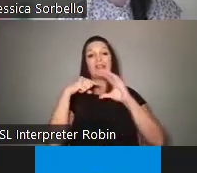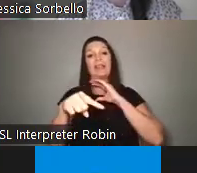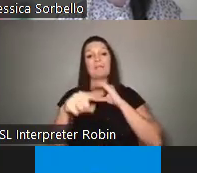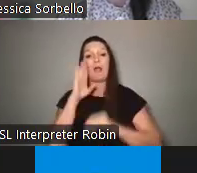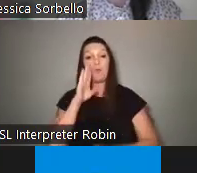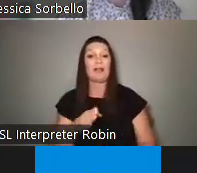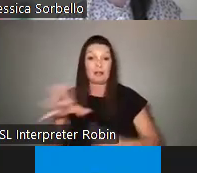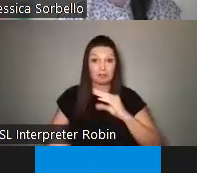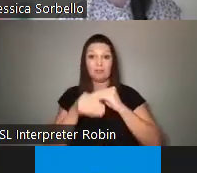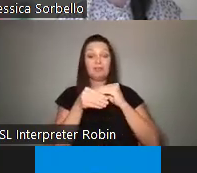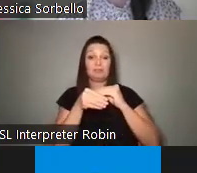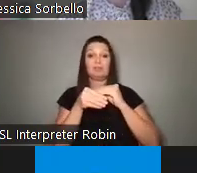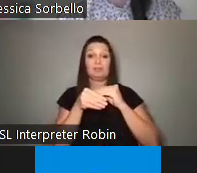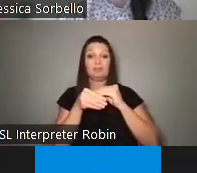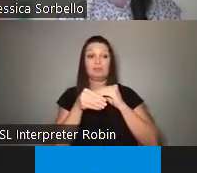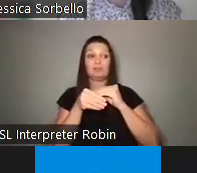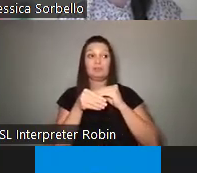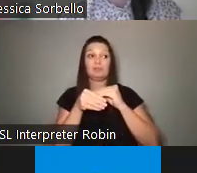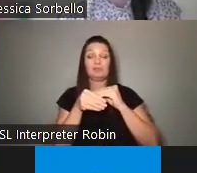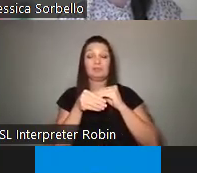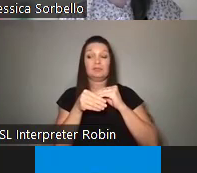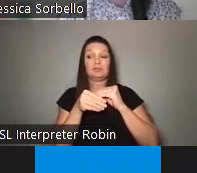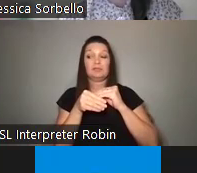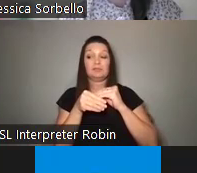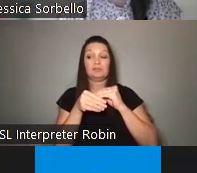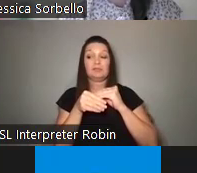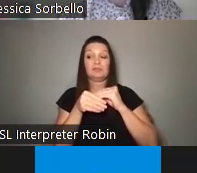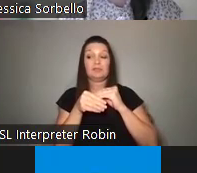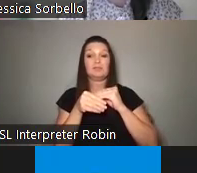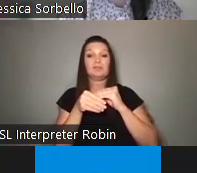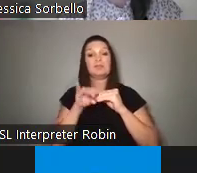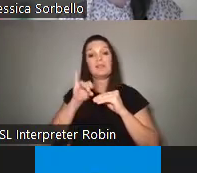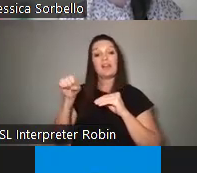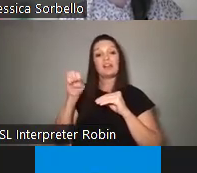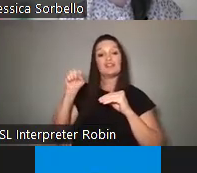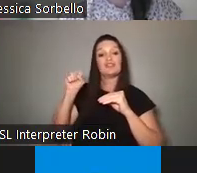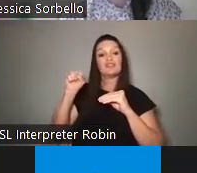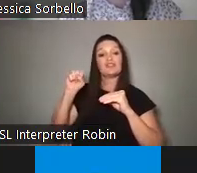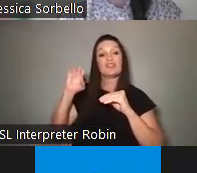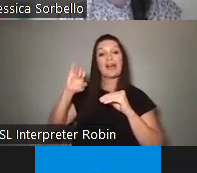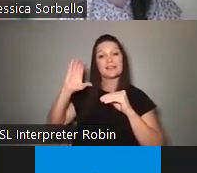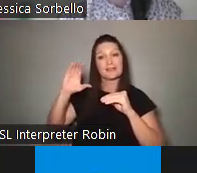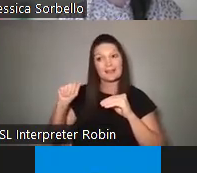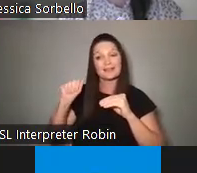with Jess's contact info and the order